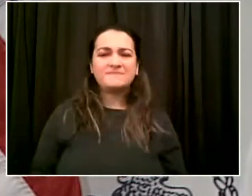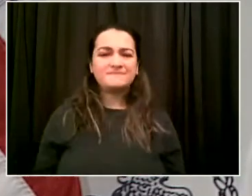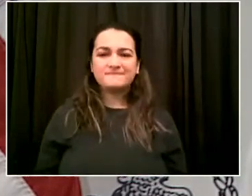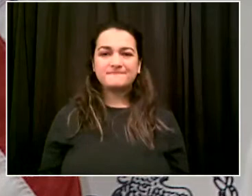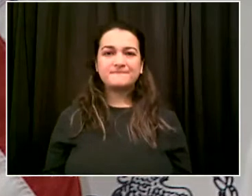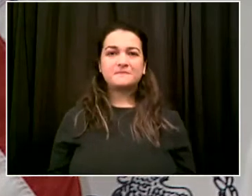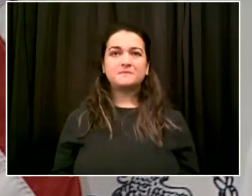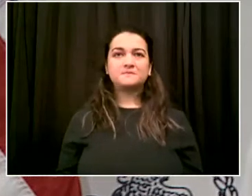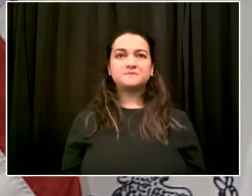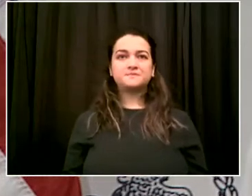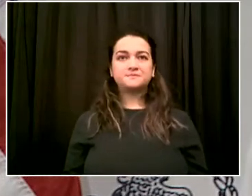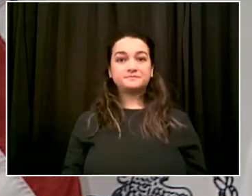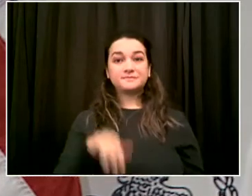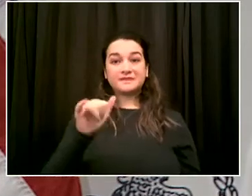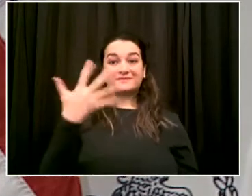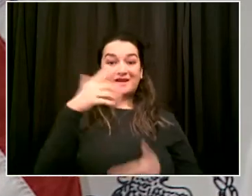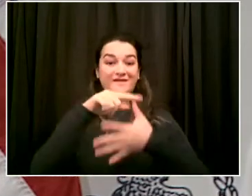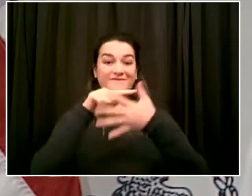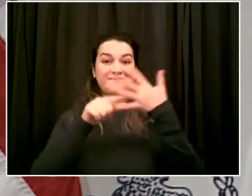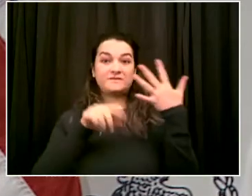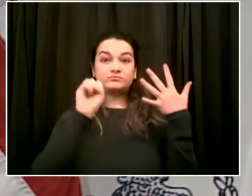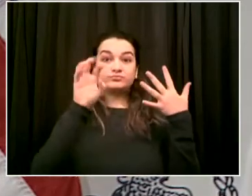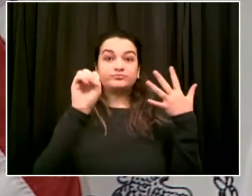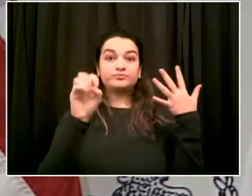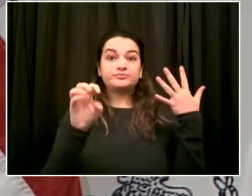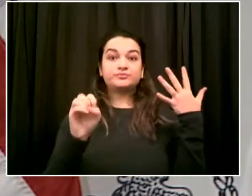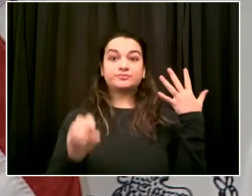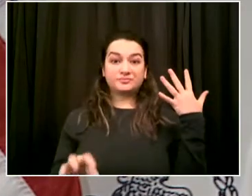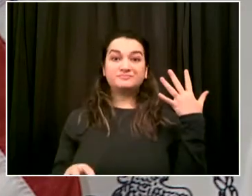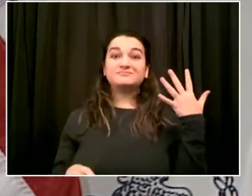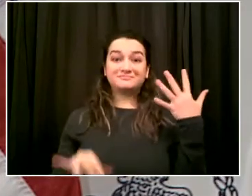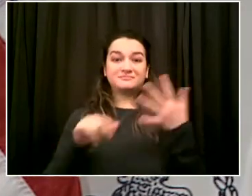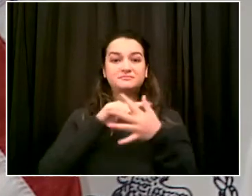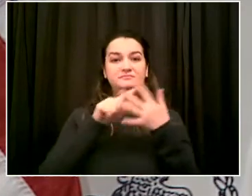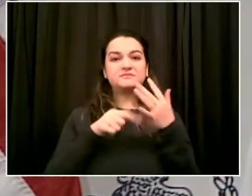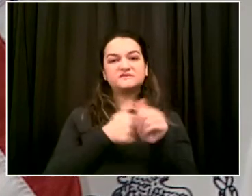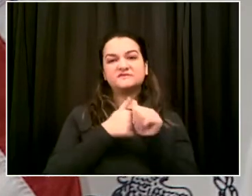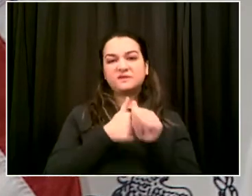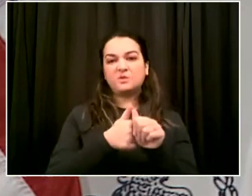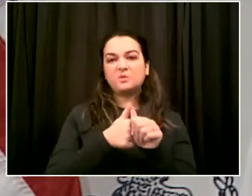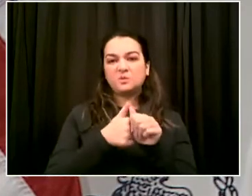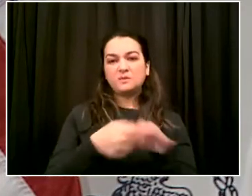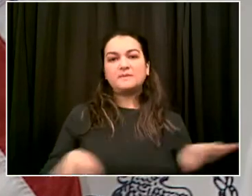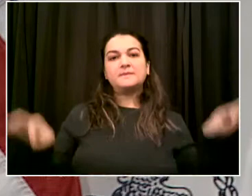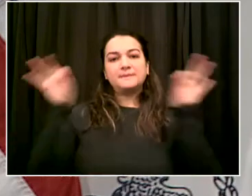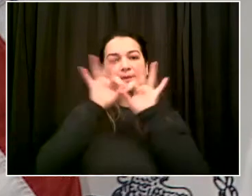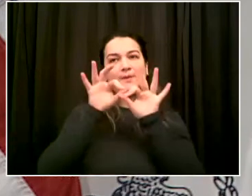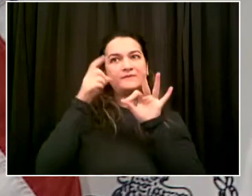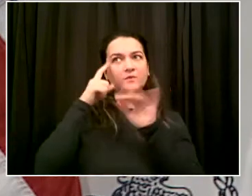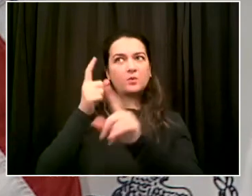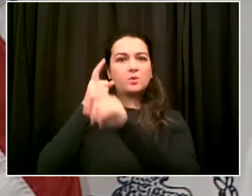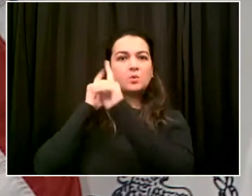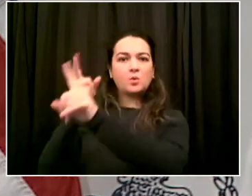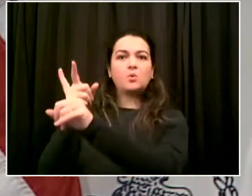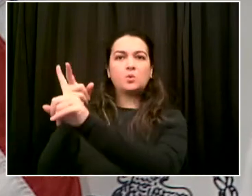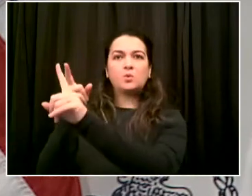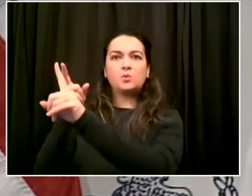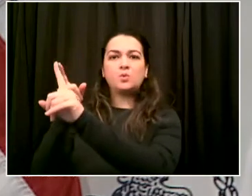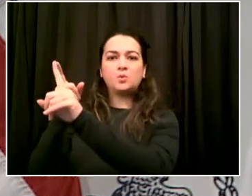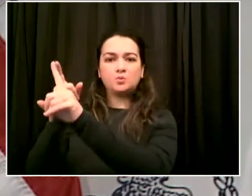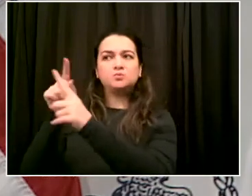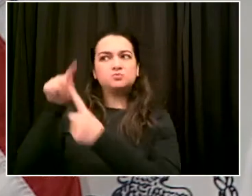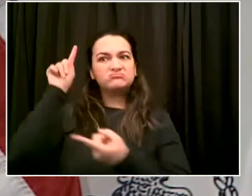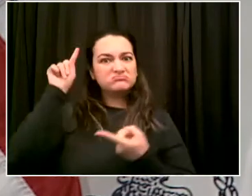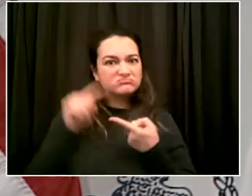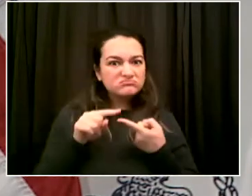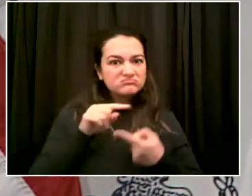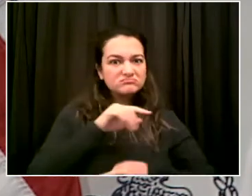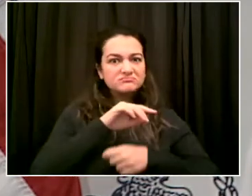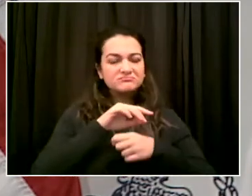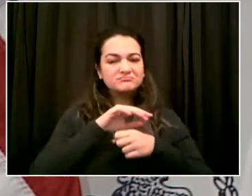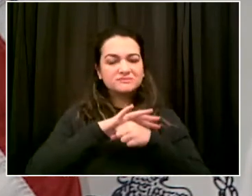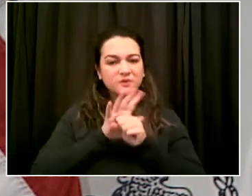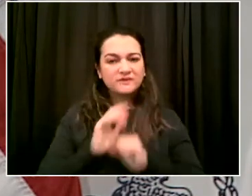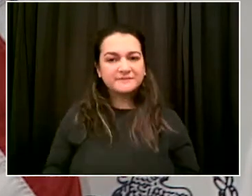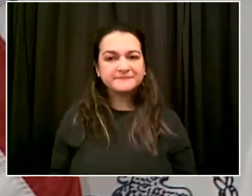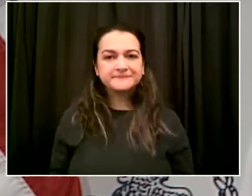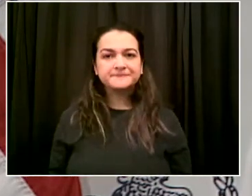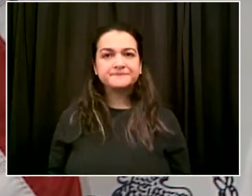COME FORWARD AND